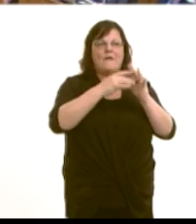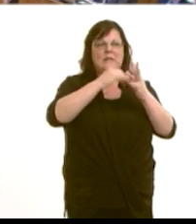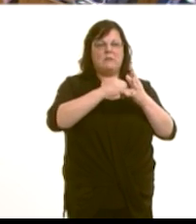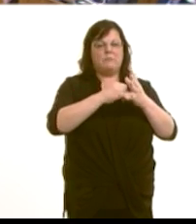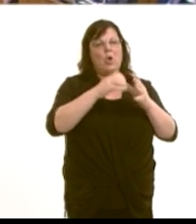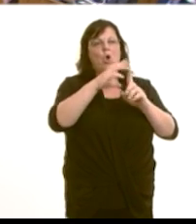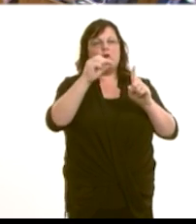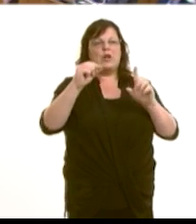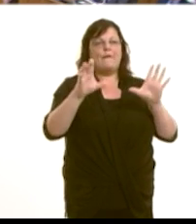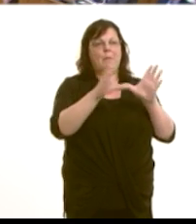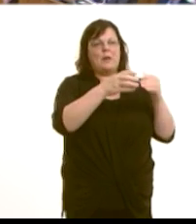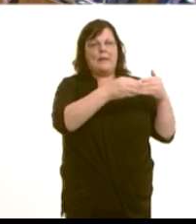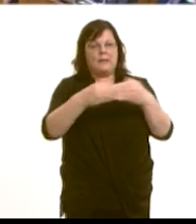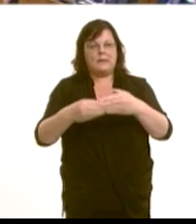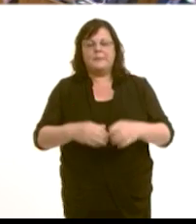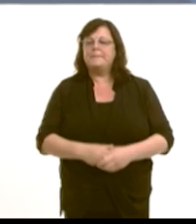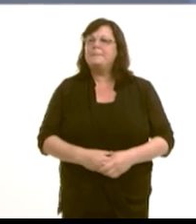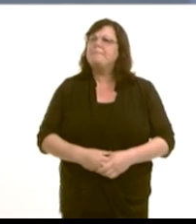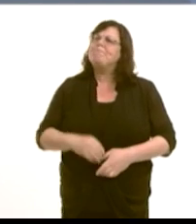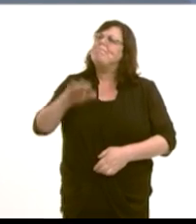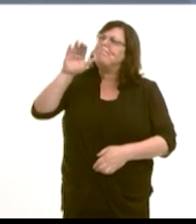First Minister, you earlier alluded to the fact that you and the Cabinet Secretary for